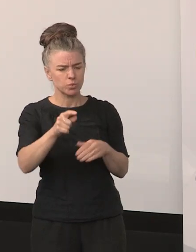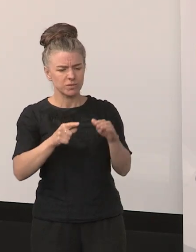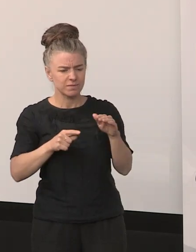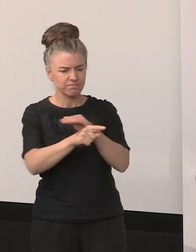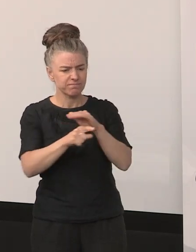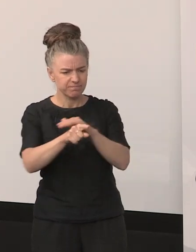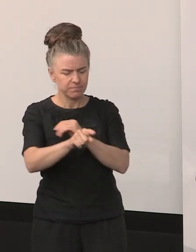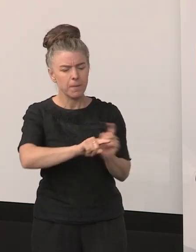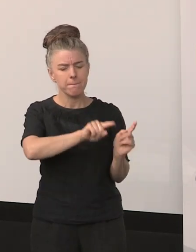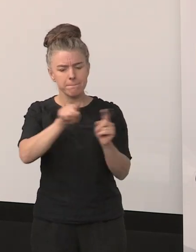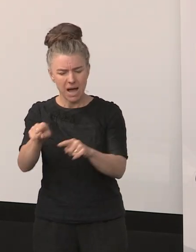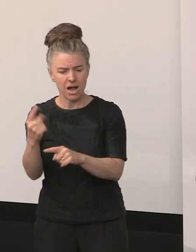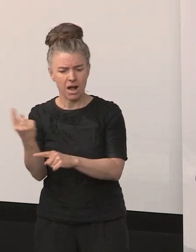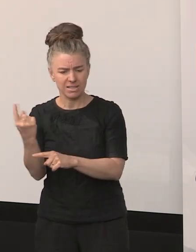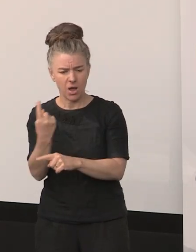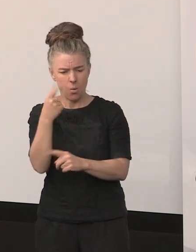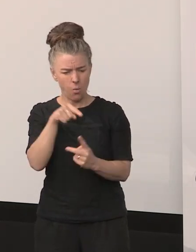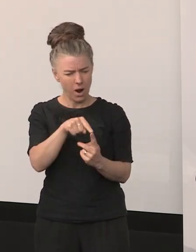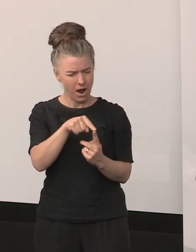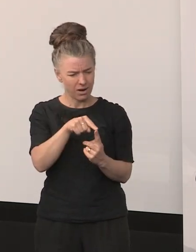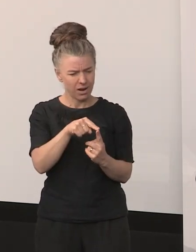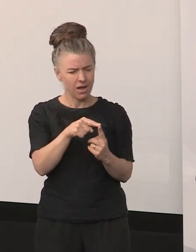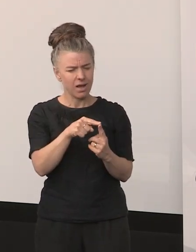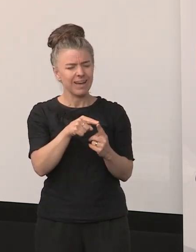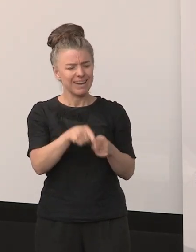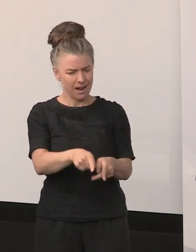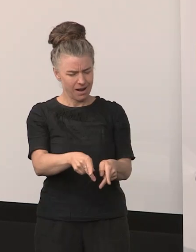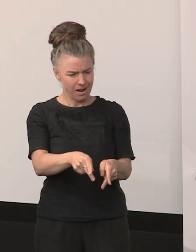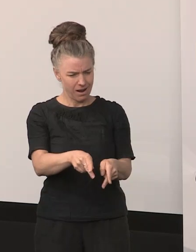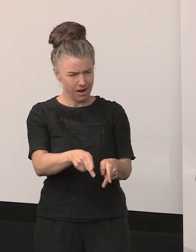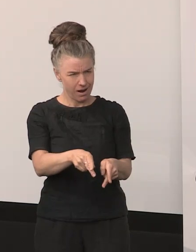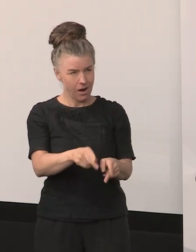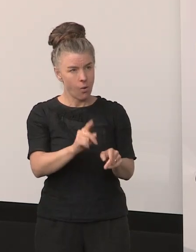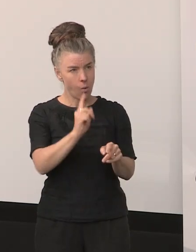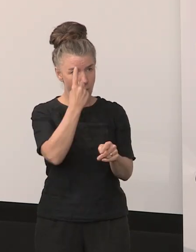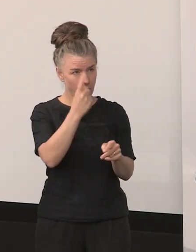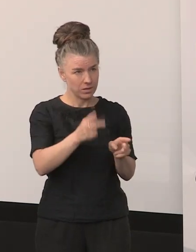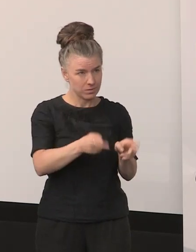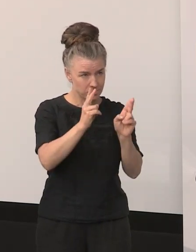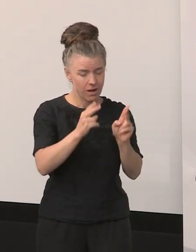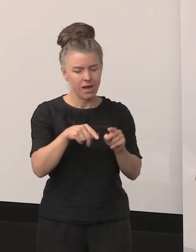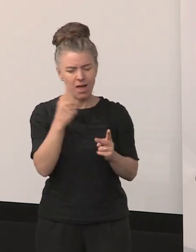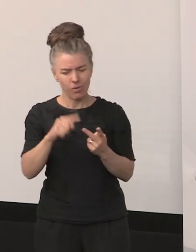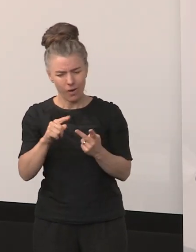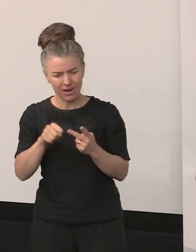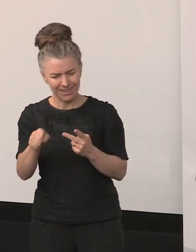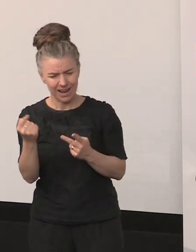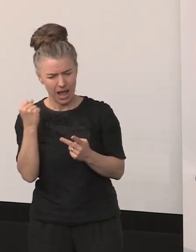Just in relation to the Hamilton tangi, after the two fleeing and returning to isolation, one is still